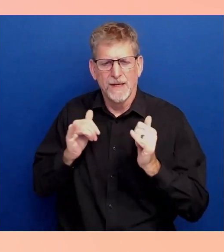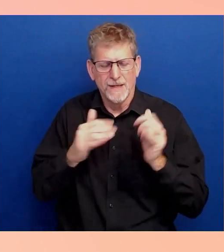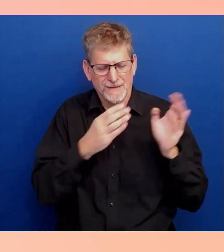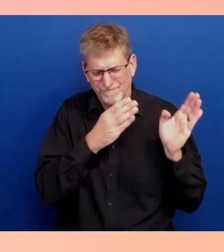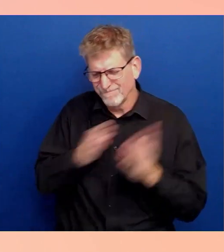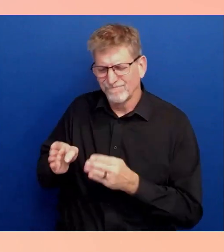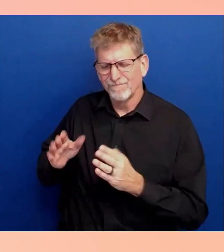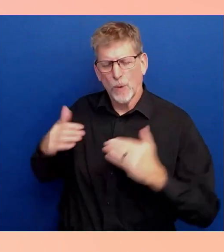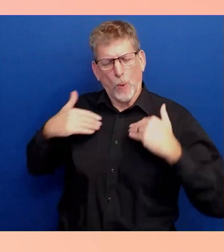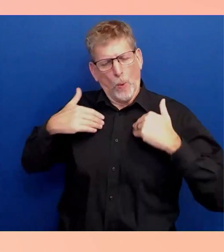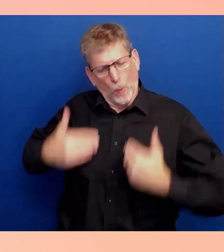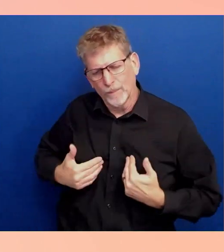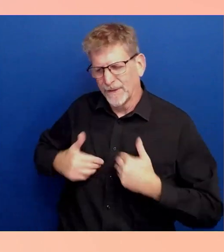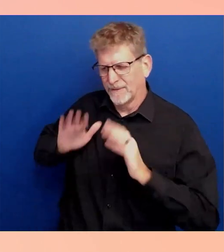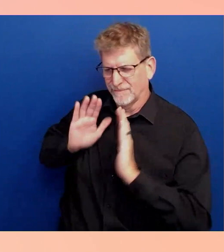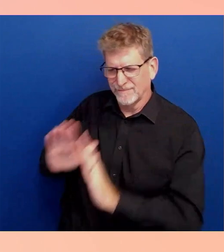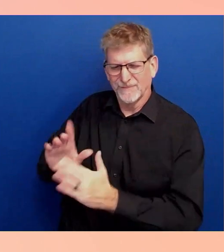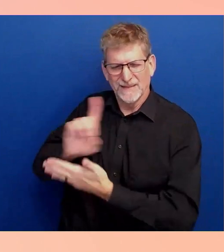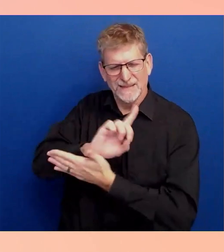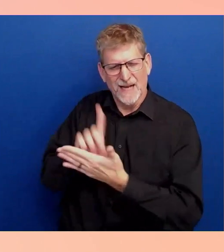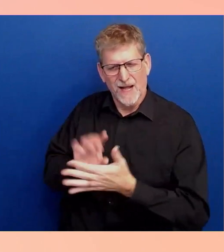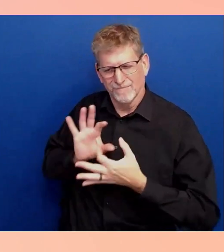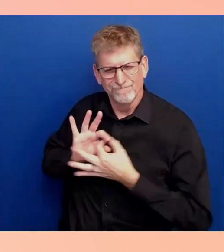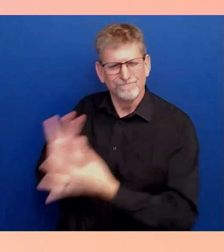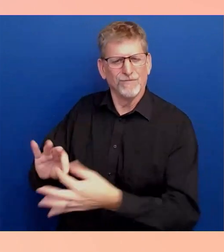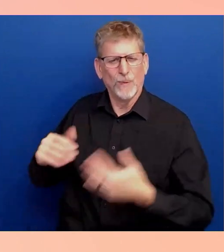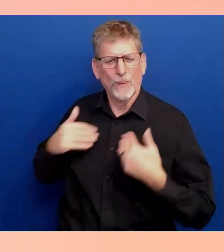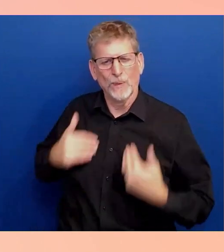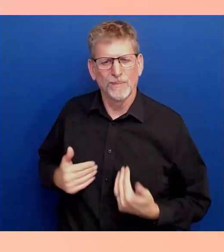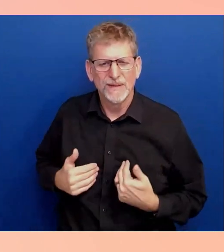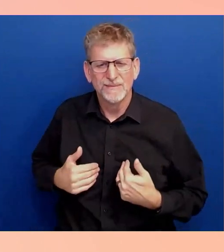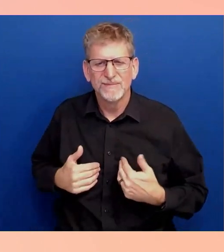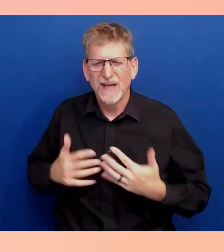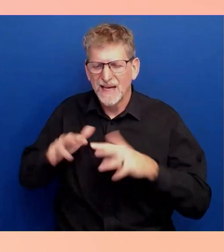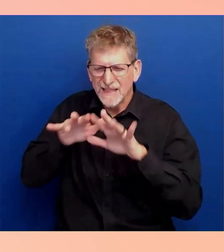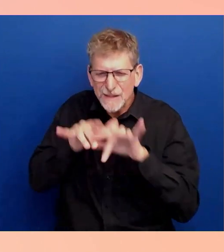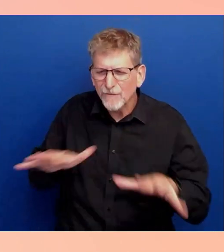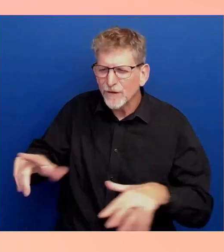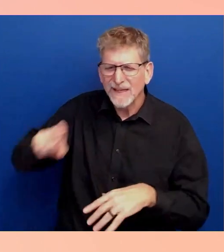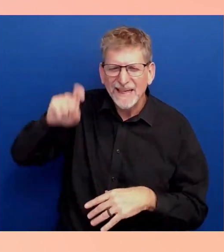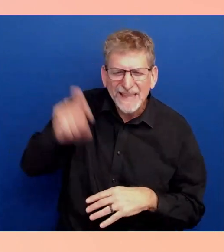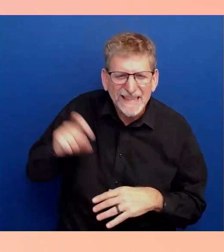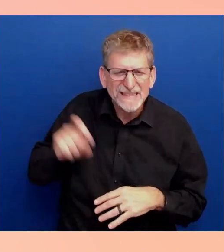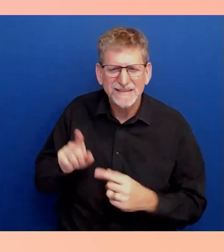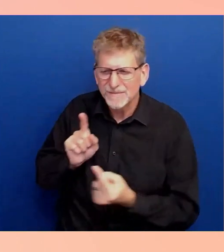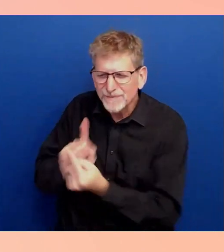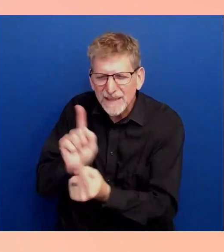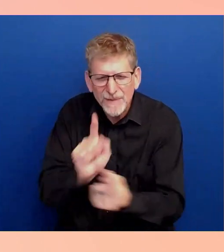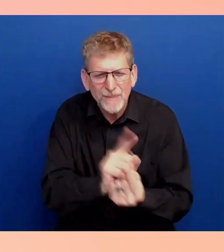to translate diverse needs of the actual items, and challenge our assumptions. Talking about accessibility,